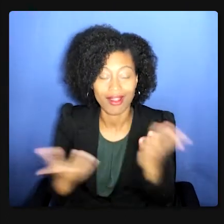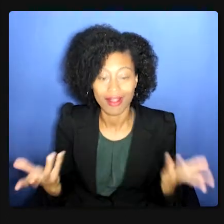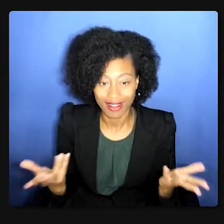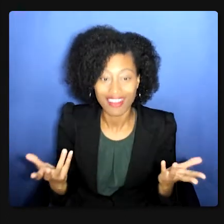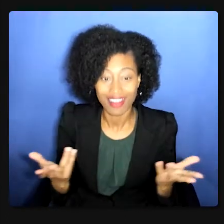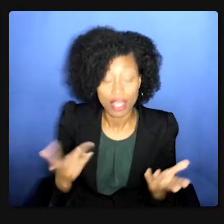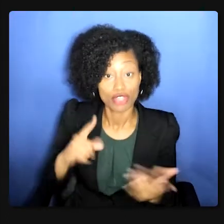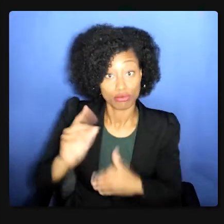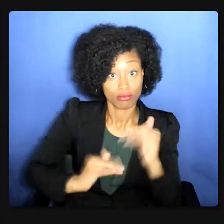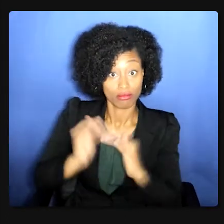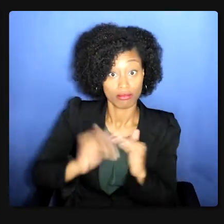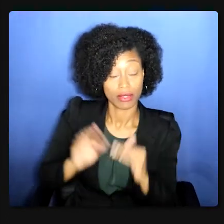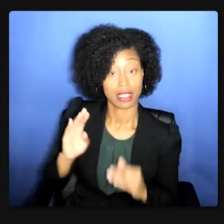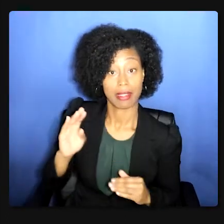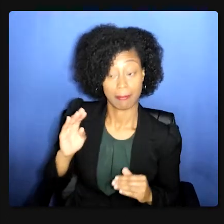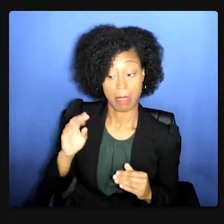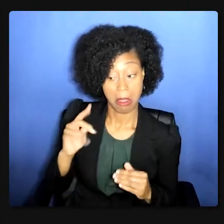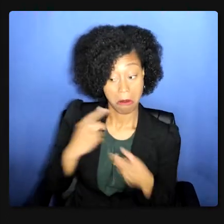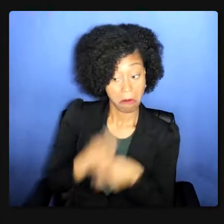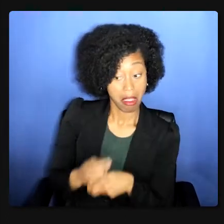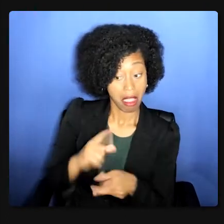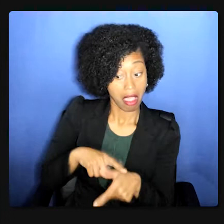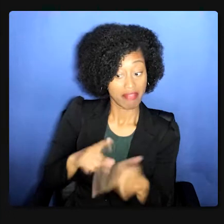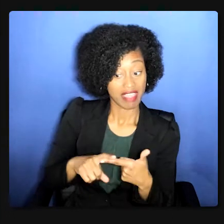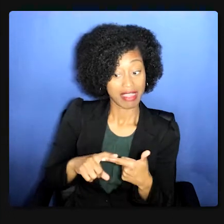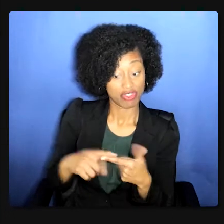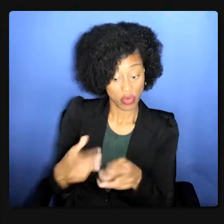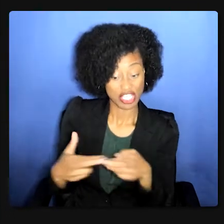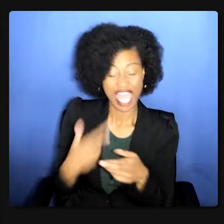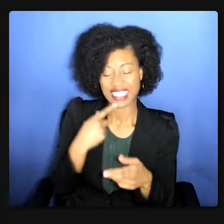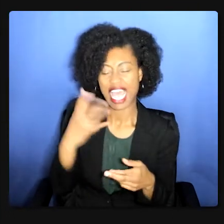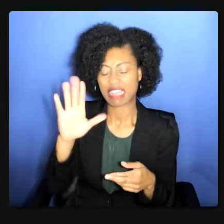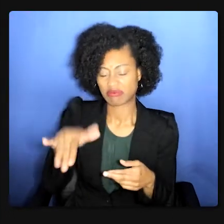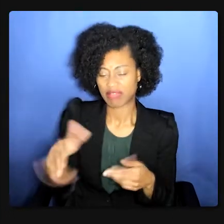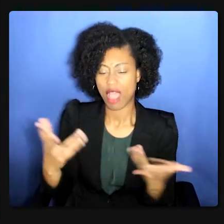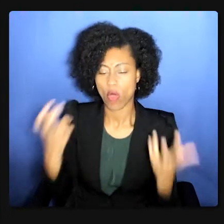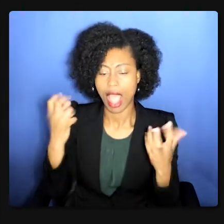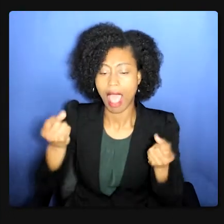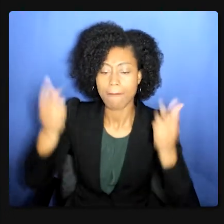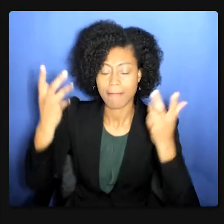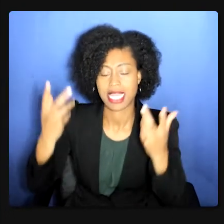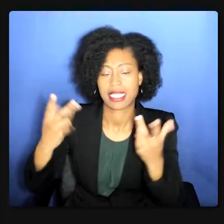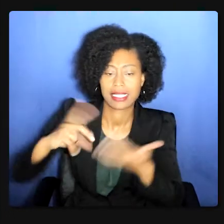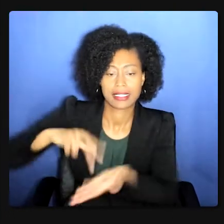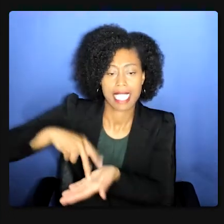So once you create a build on a region, you tell it, Hey, I want an X number of standing by servers.